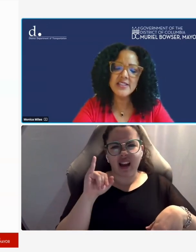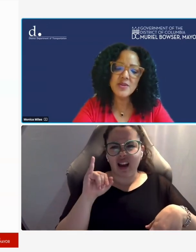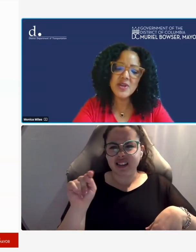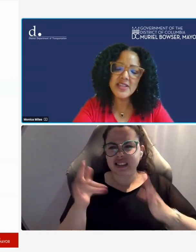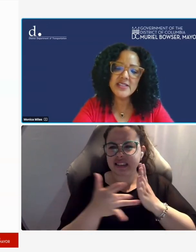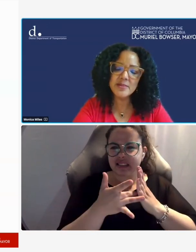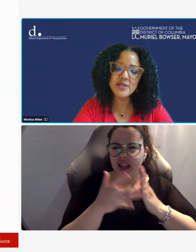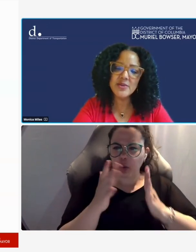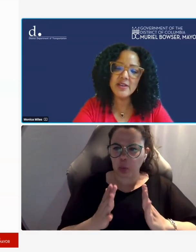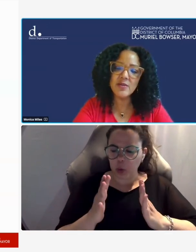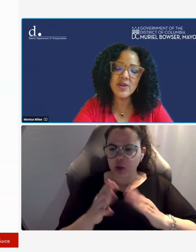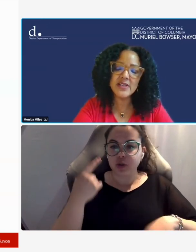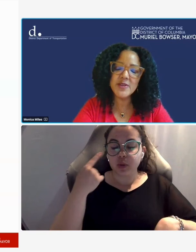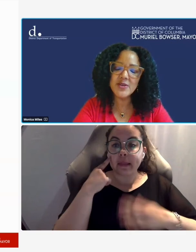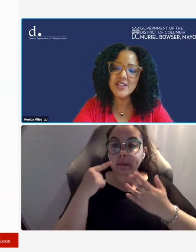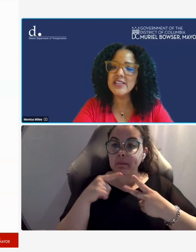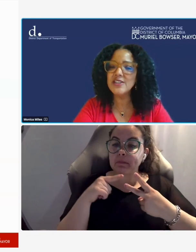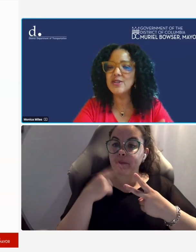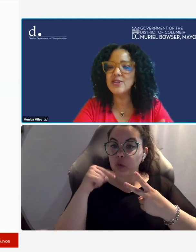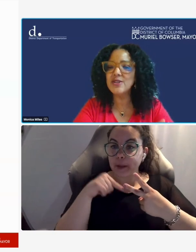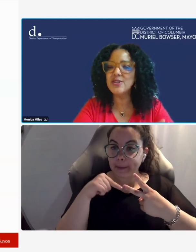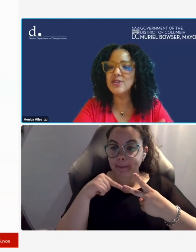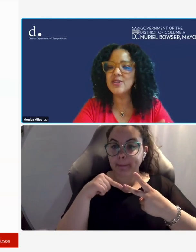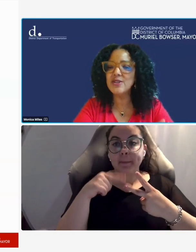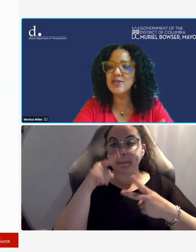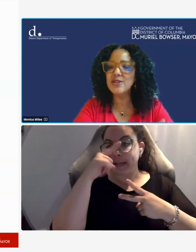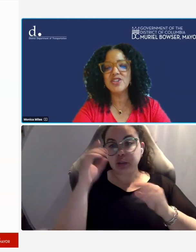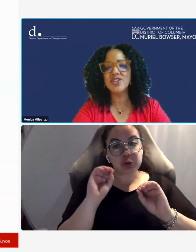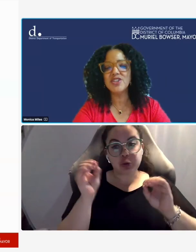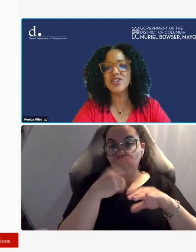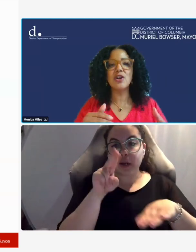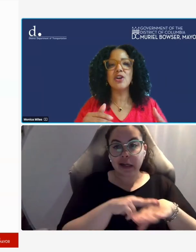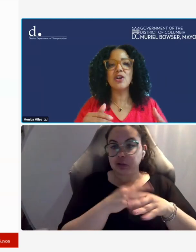what they ended up doing was because there is no national compensation matrix that goes outside